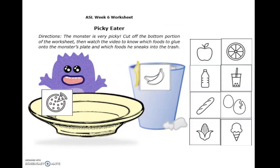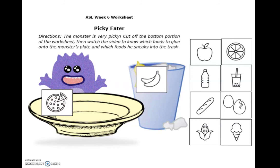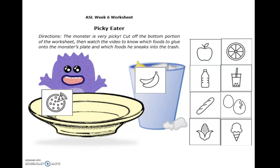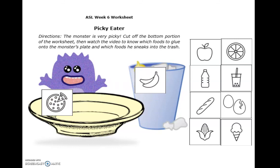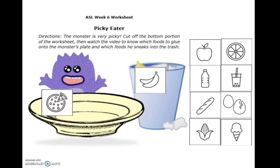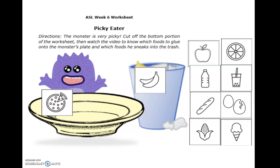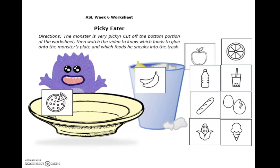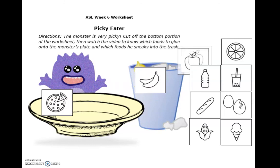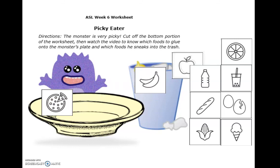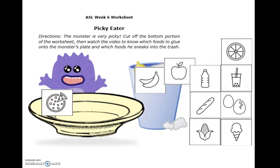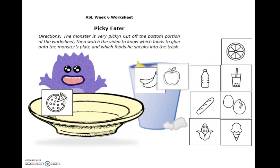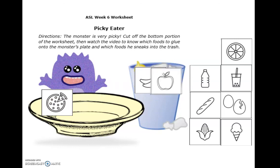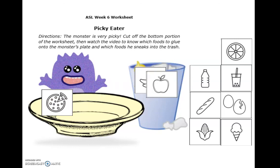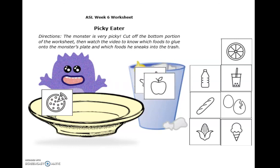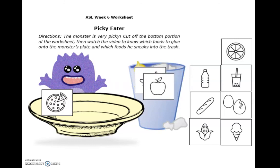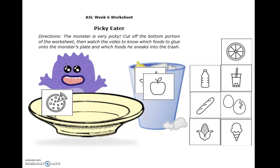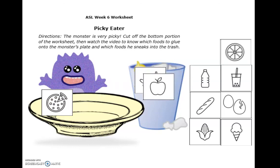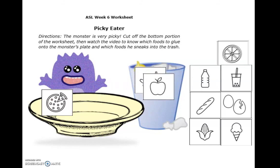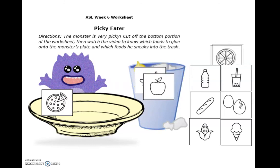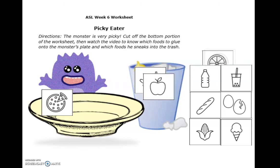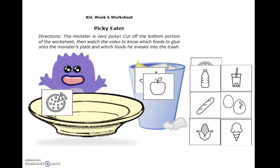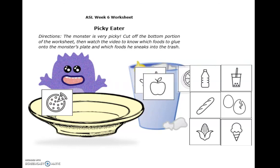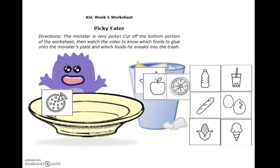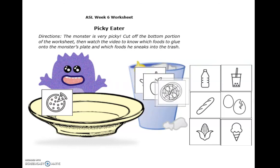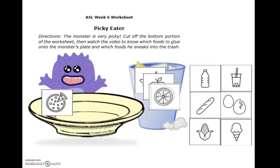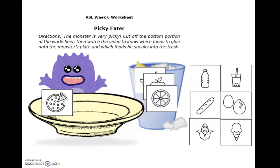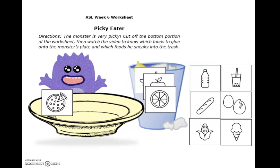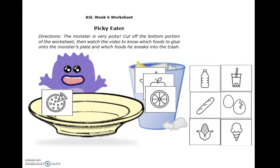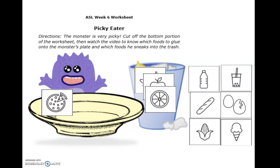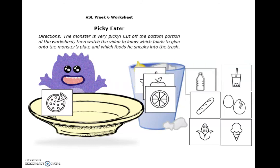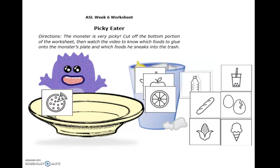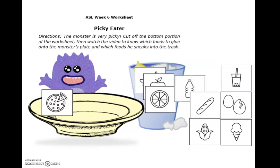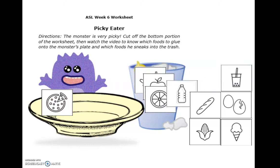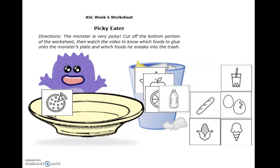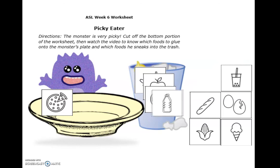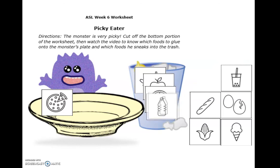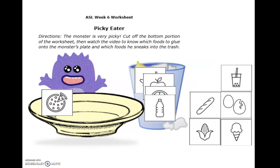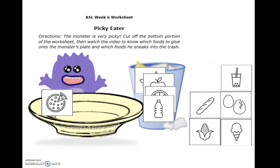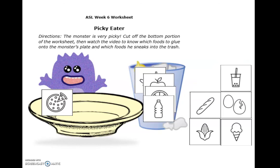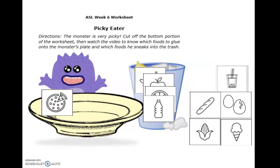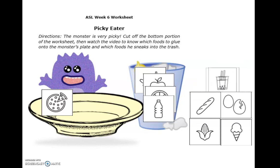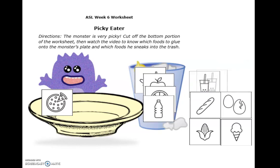Harold likes pizza but not bananas. He doesn't like apples, oranges, or water.